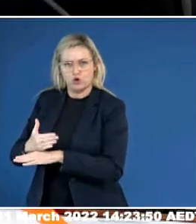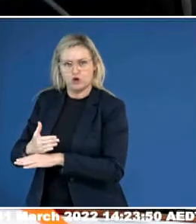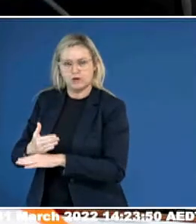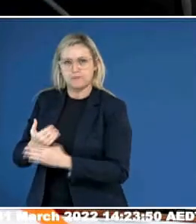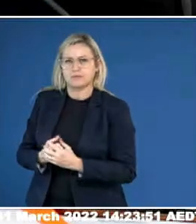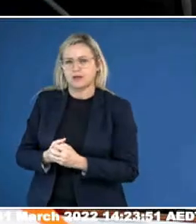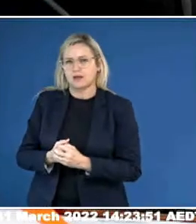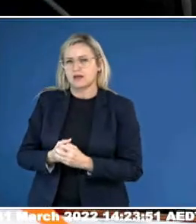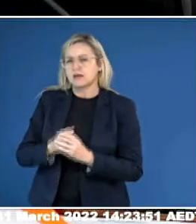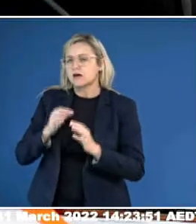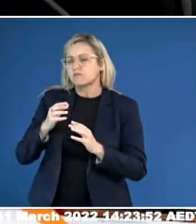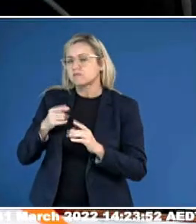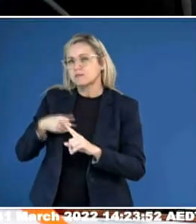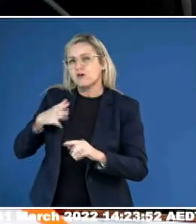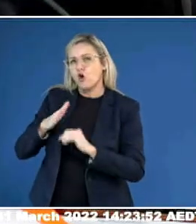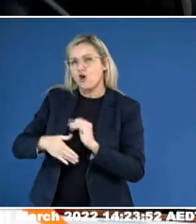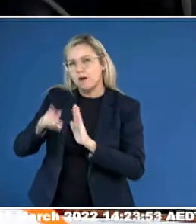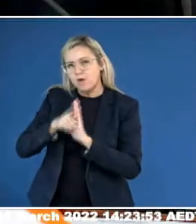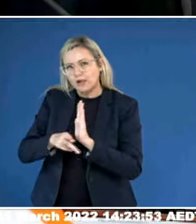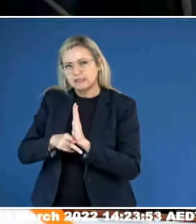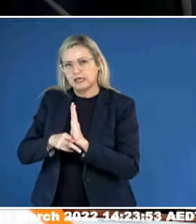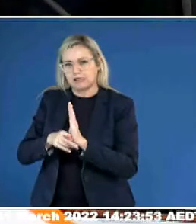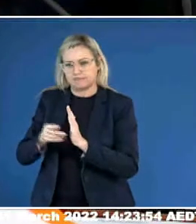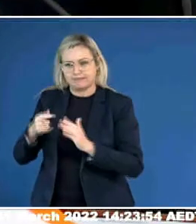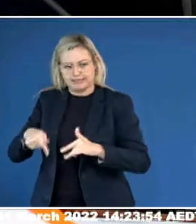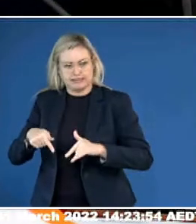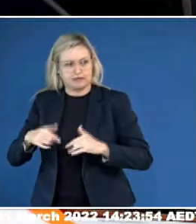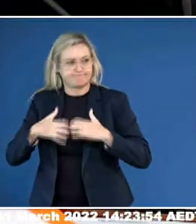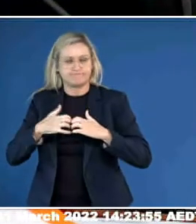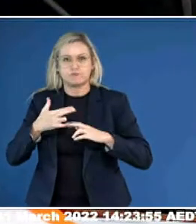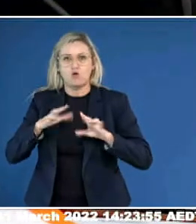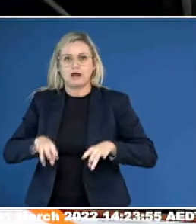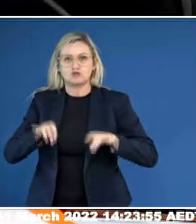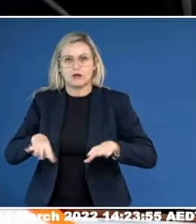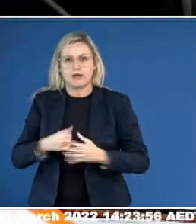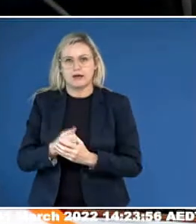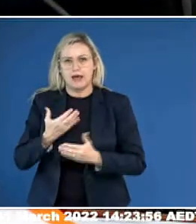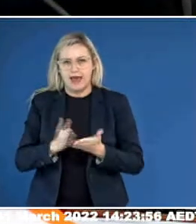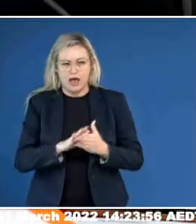policies and practices in Australia? Yes. Okay. So when we talk about - well, first of all, as you know,